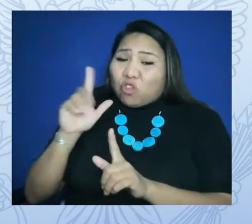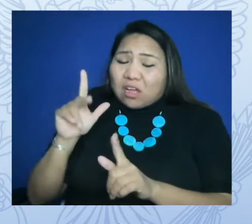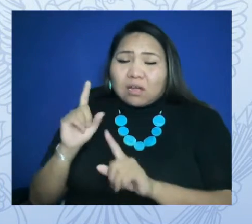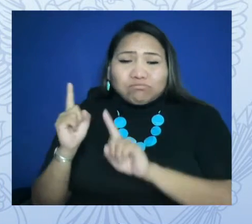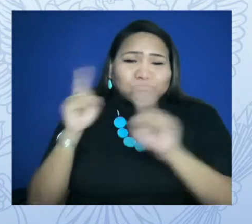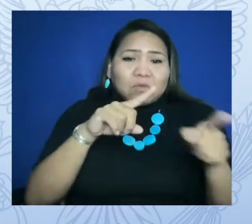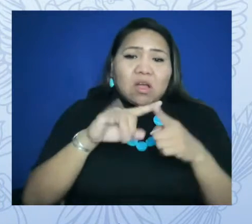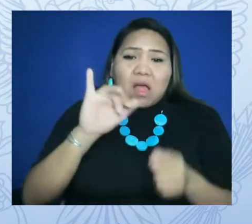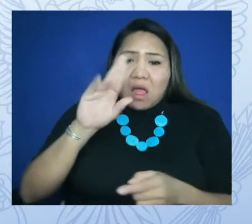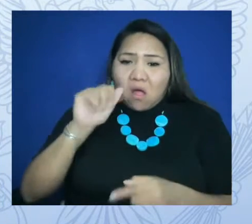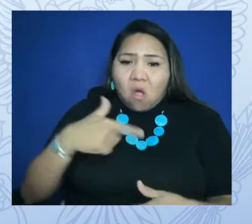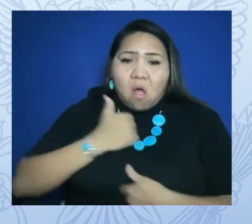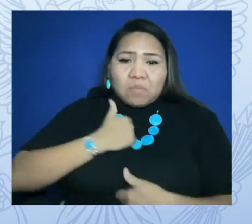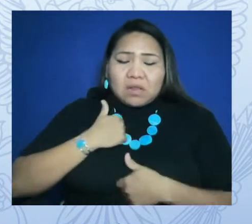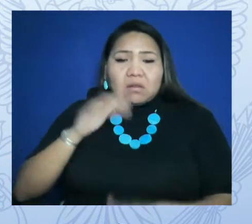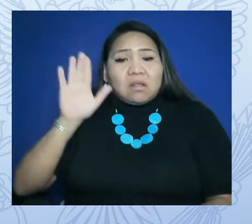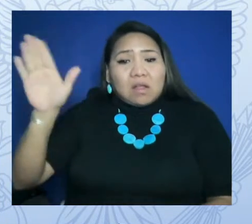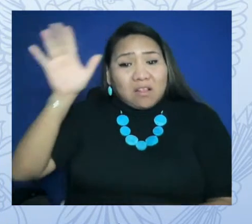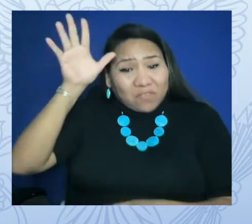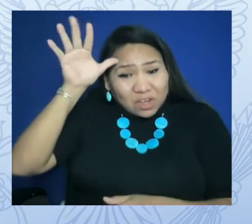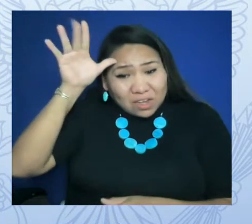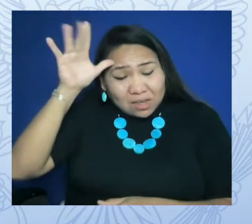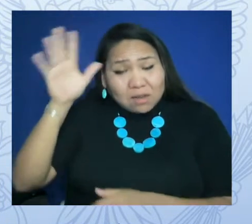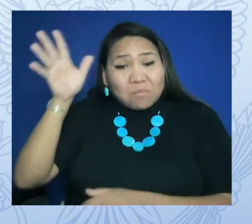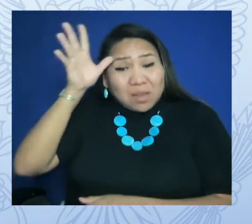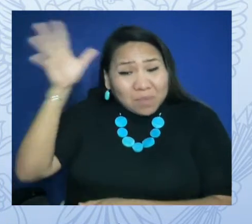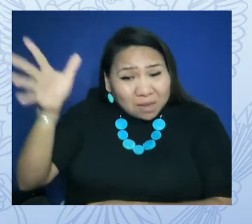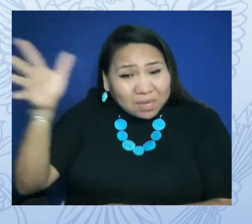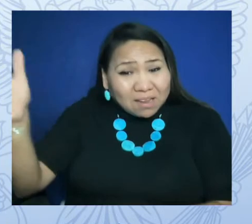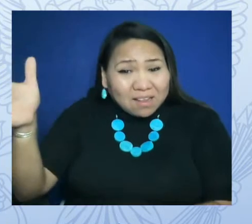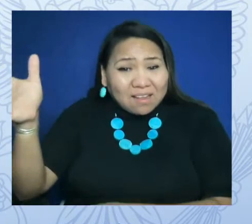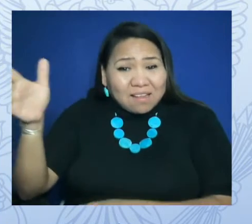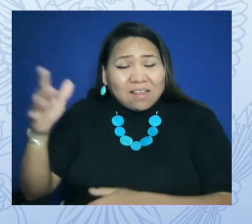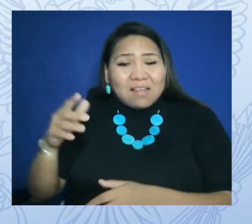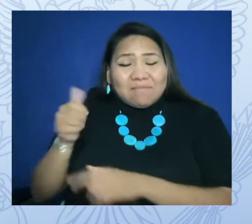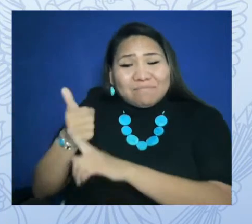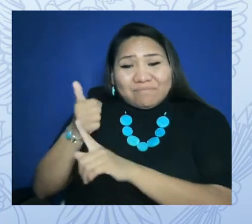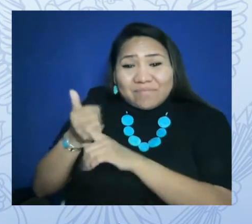and she was so proud to serve. But in a city in southern Iraq.